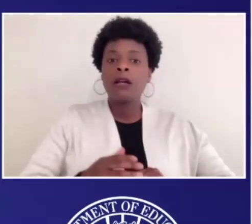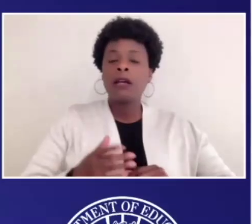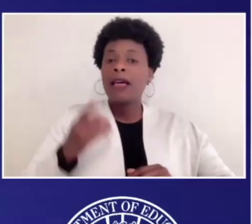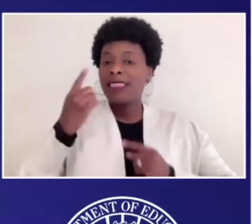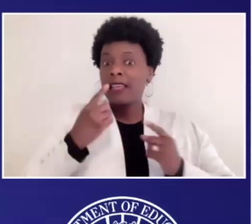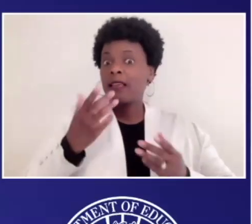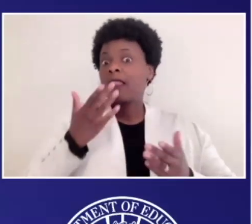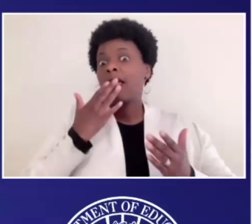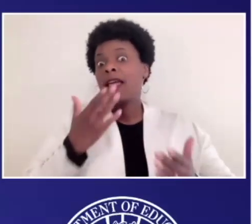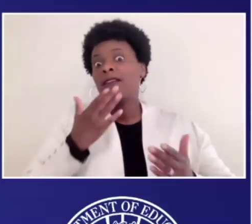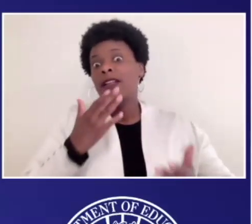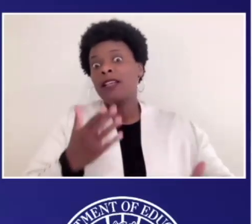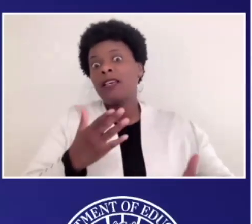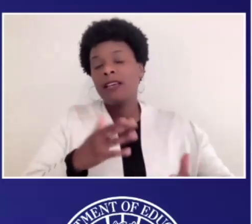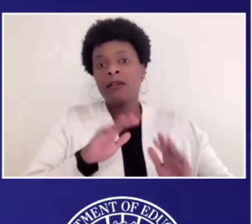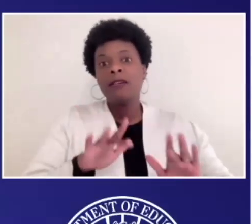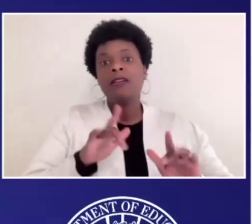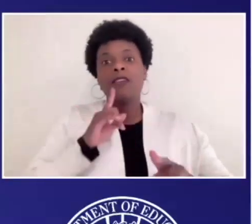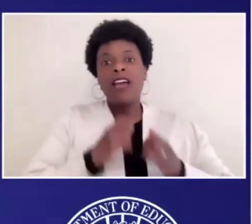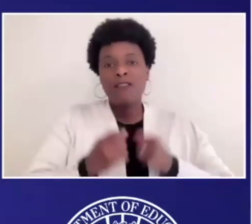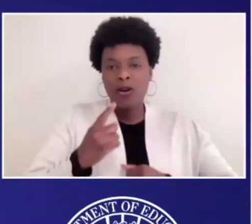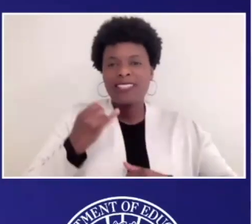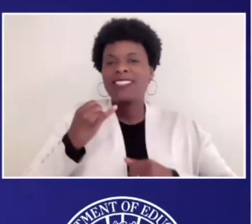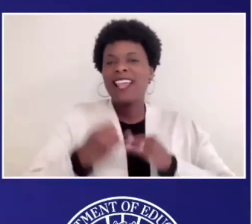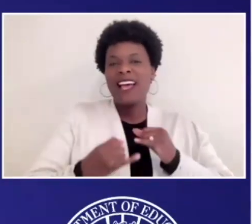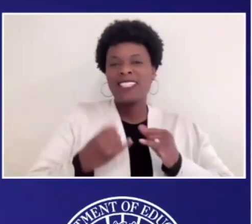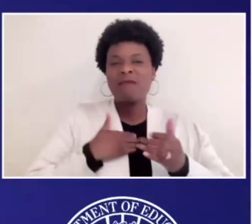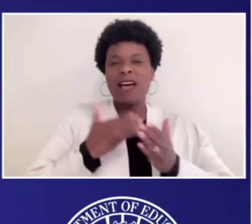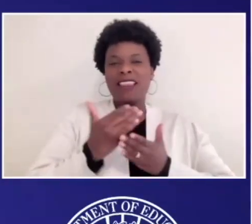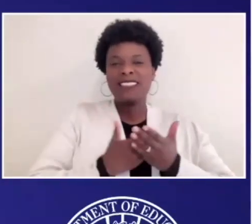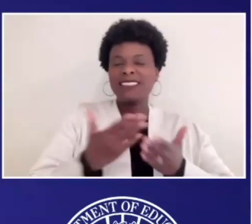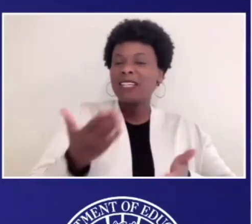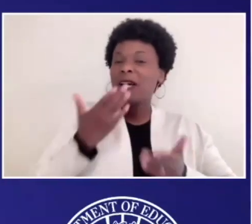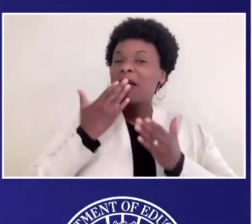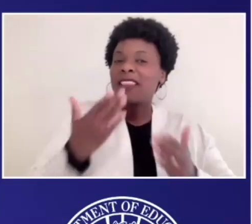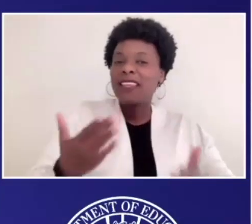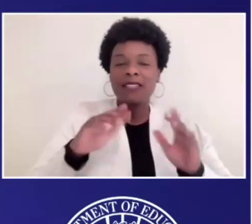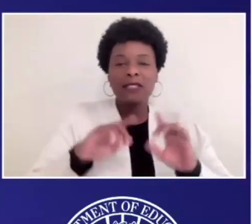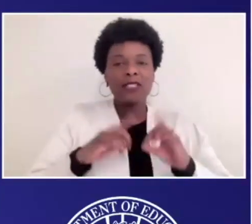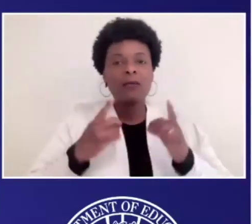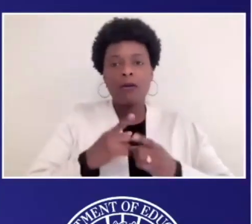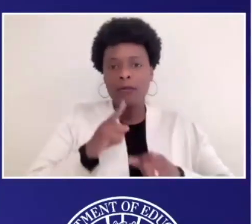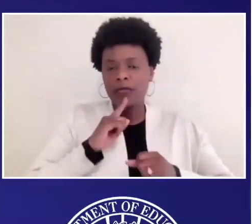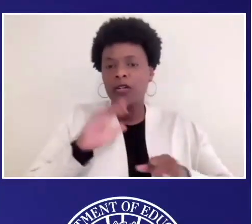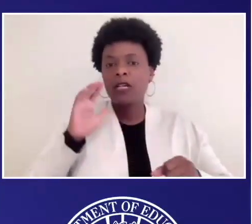mercifully for everybody, that concludes my list but thanks to the Department for committing to writing in the